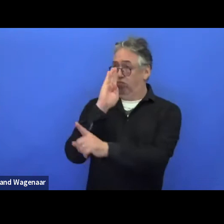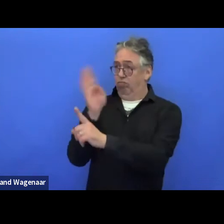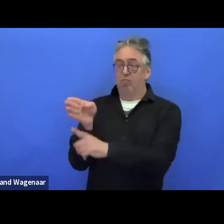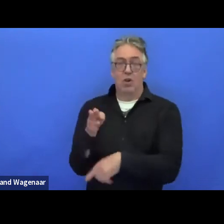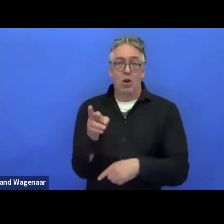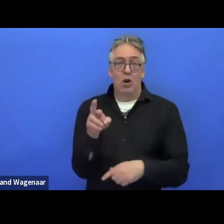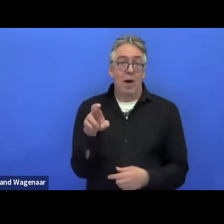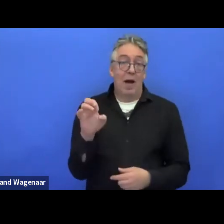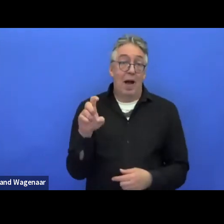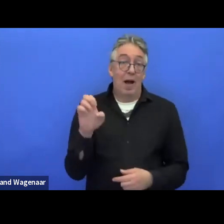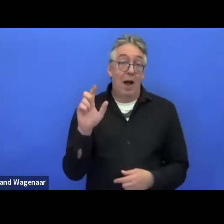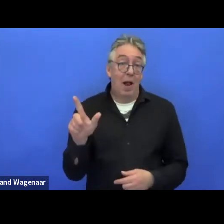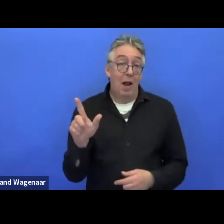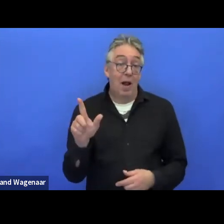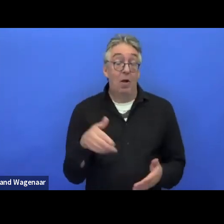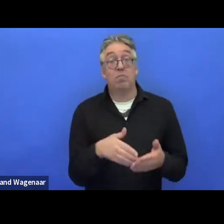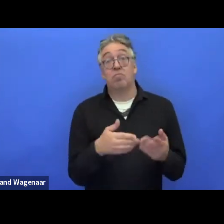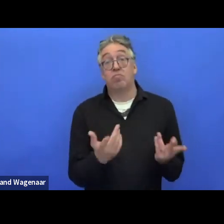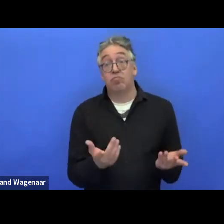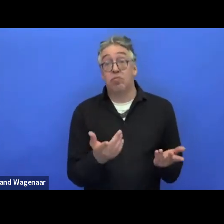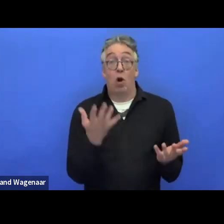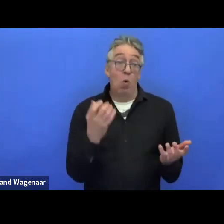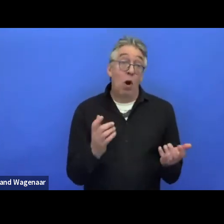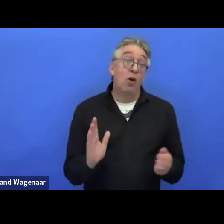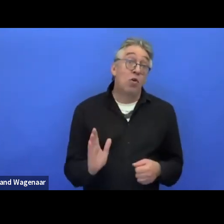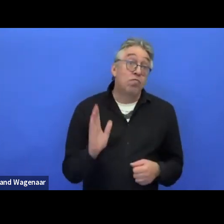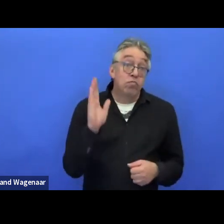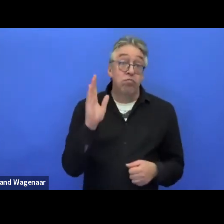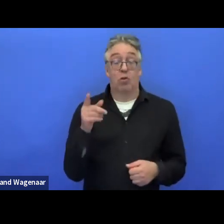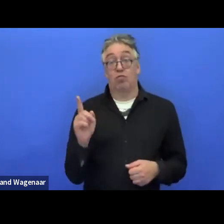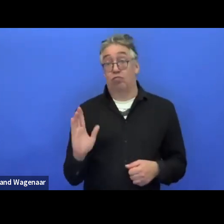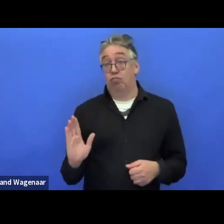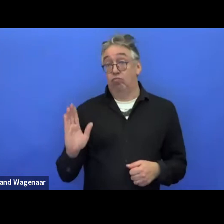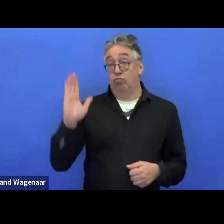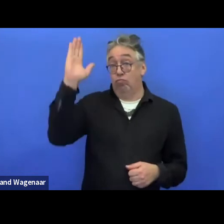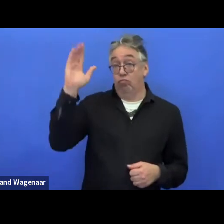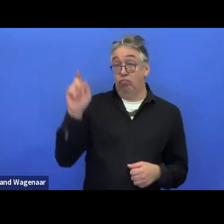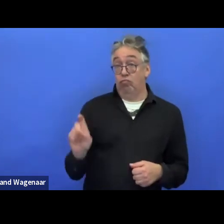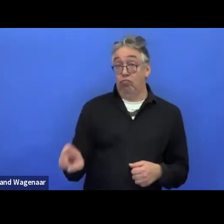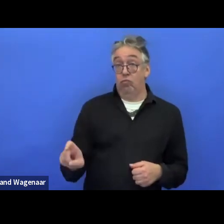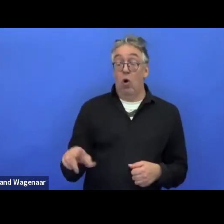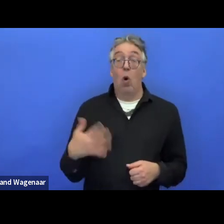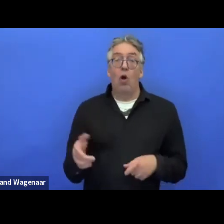You can raise your hand using the reactions button but you can use Alt Y for your hand.